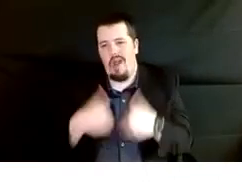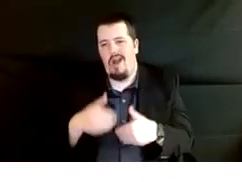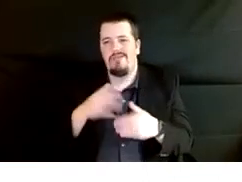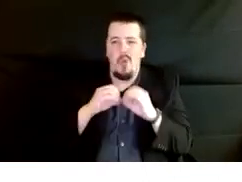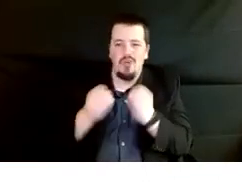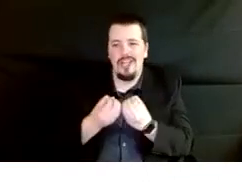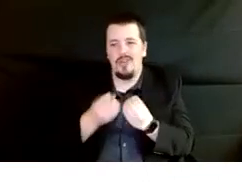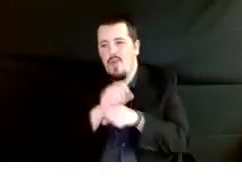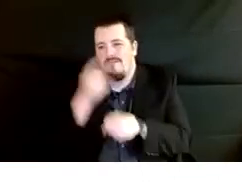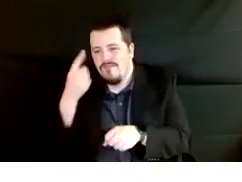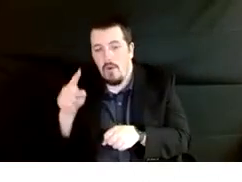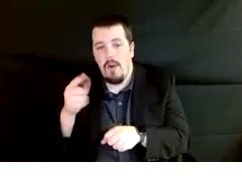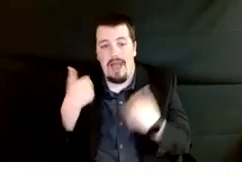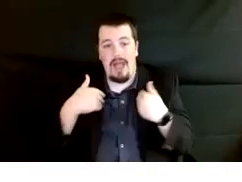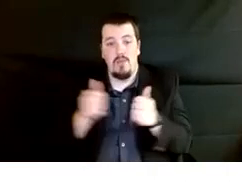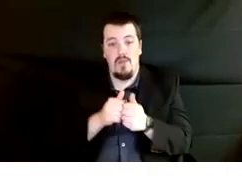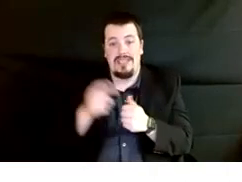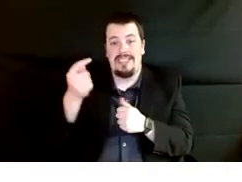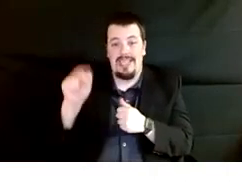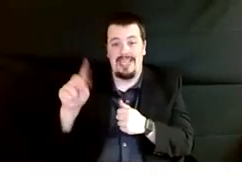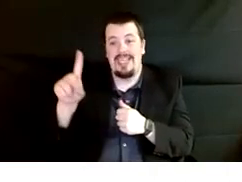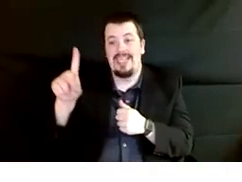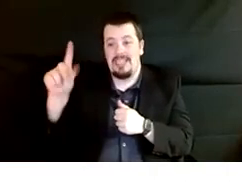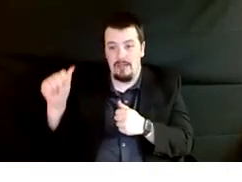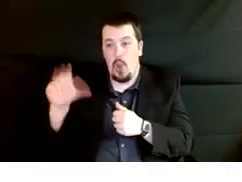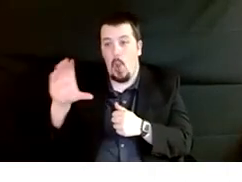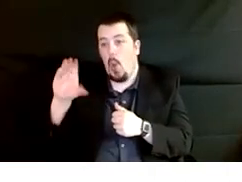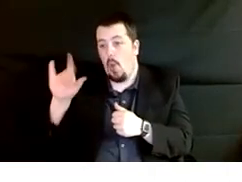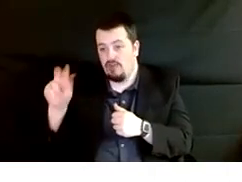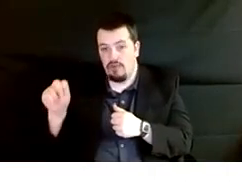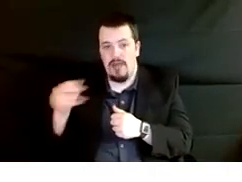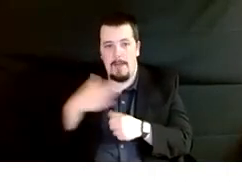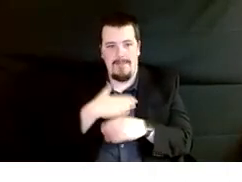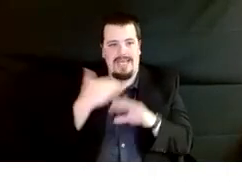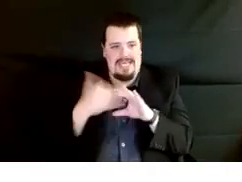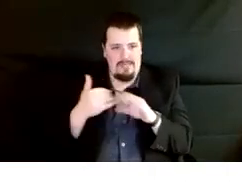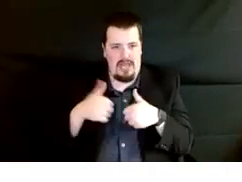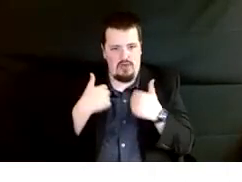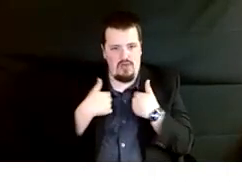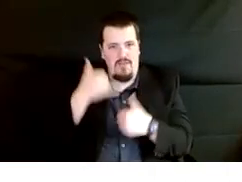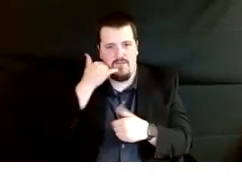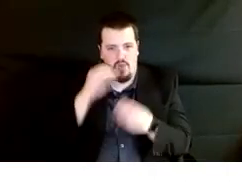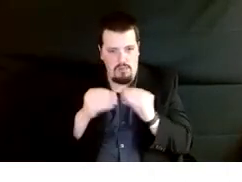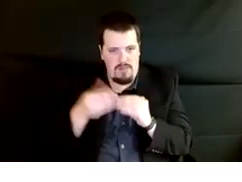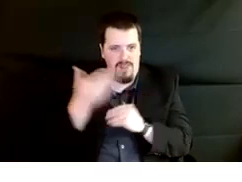again I am with the Tennessee Disability Coalition... it has my email and phone number... Brian Keller